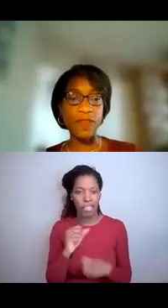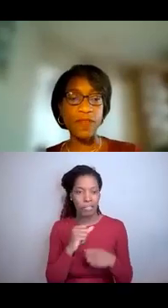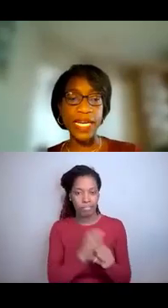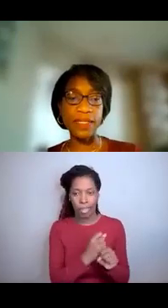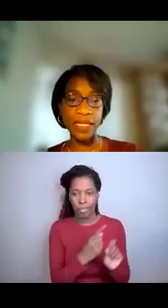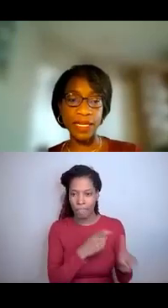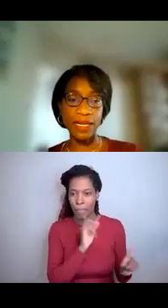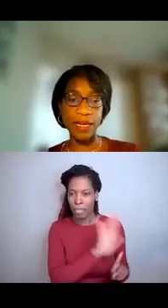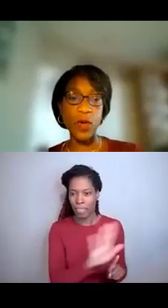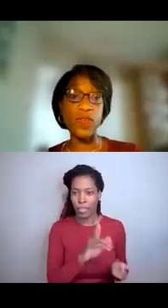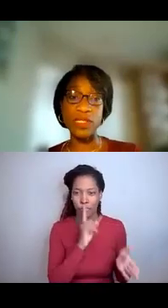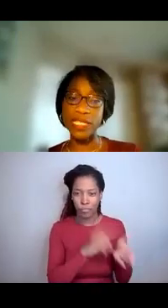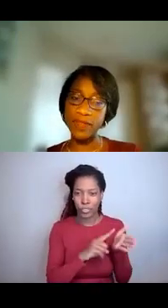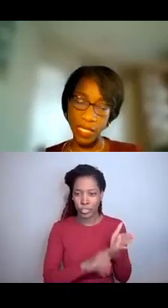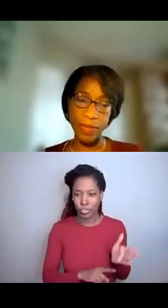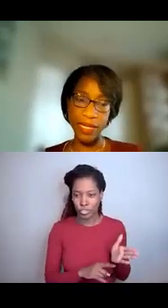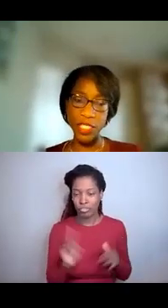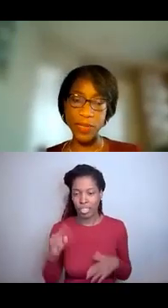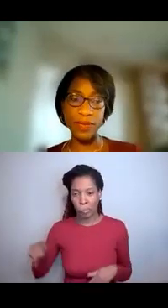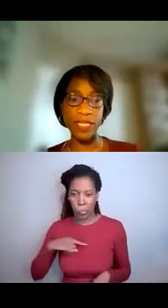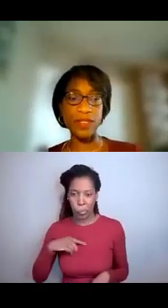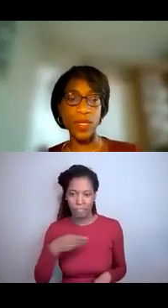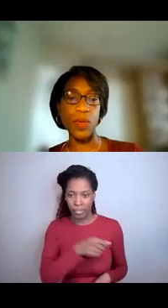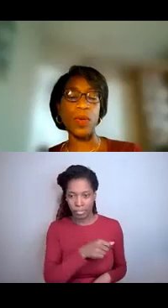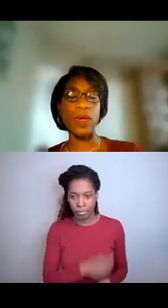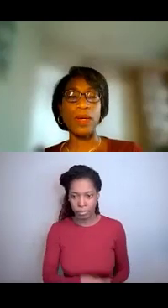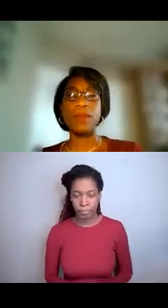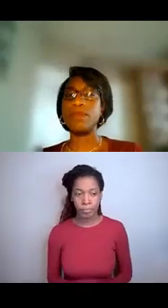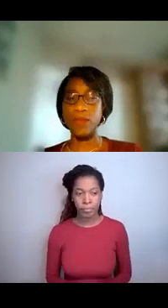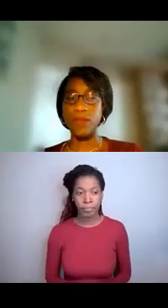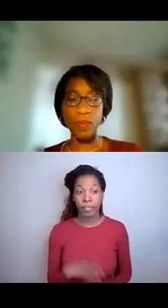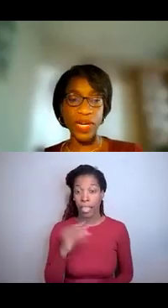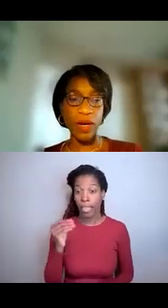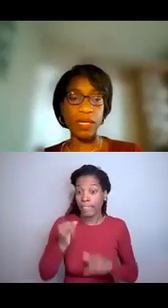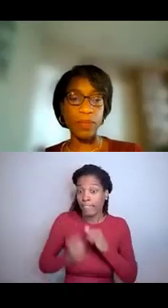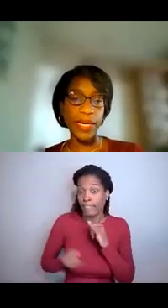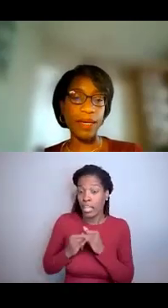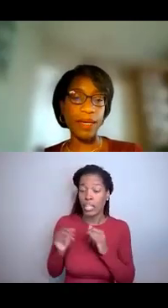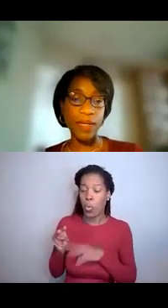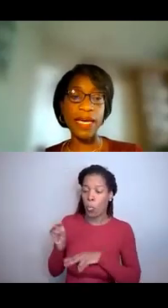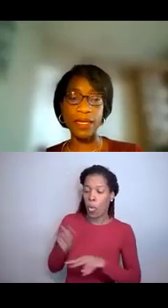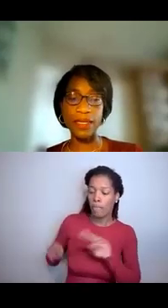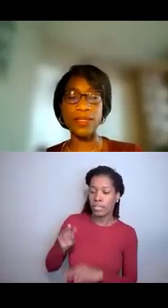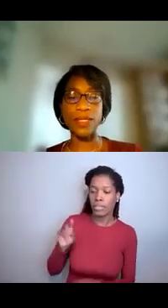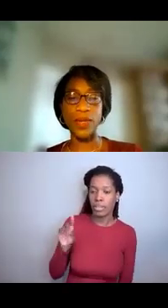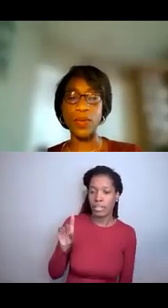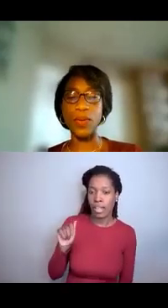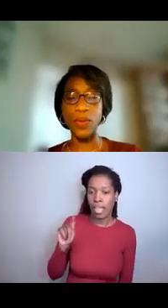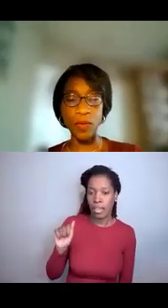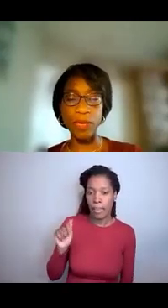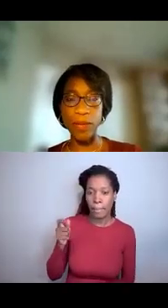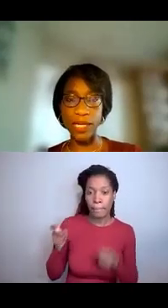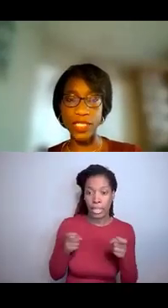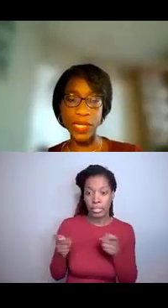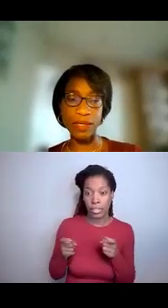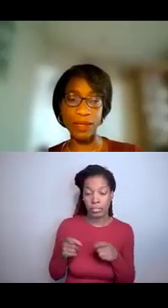And finally, oversight of data management. So regarding plan compliance, who will be monitoring,